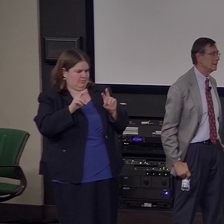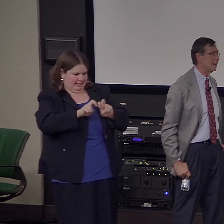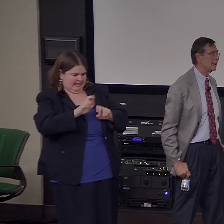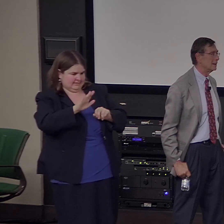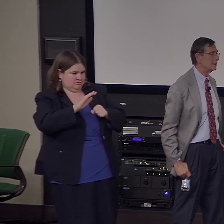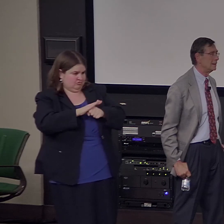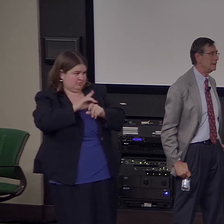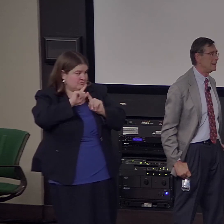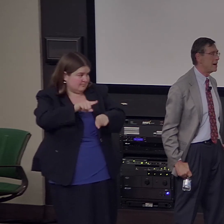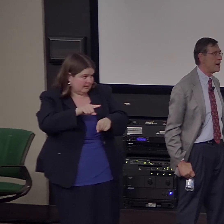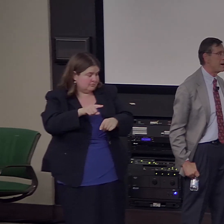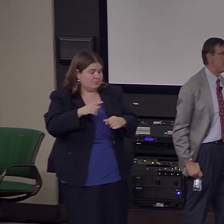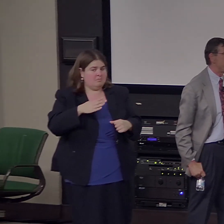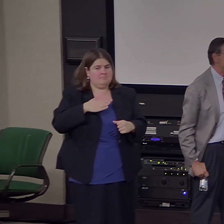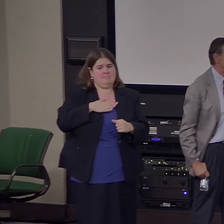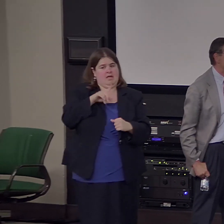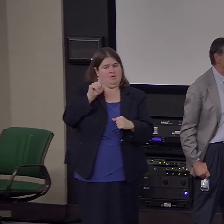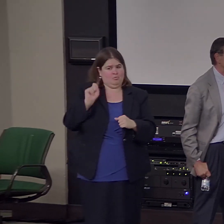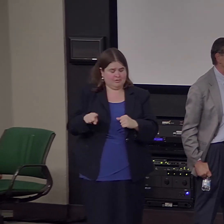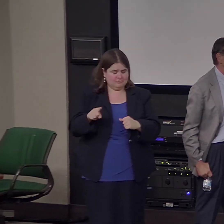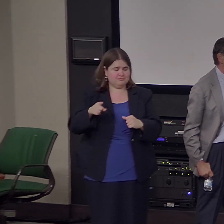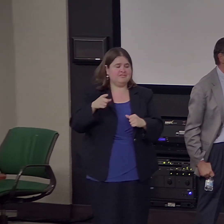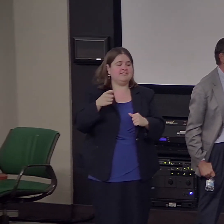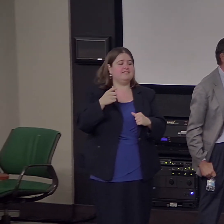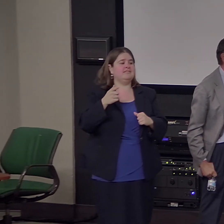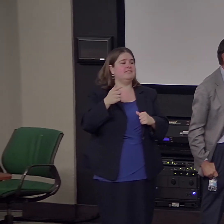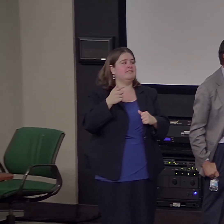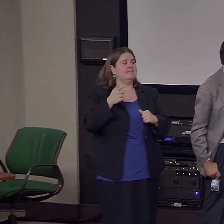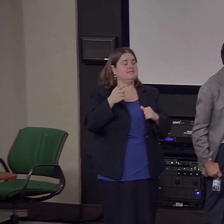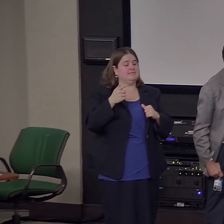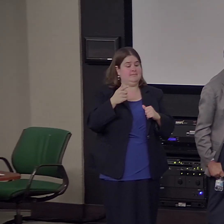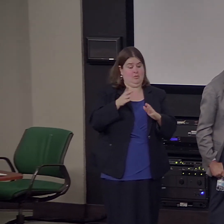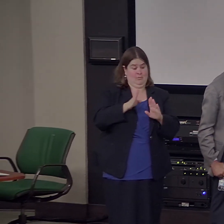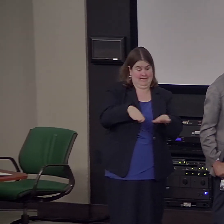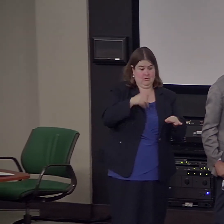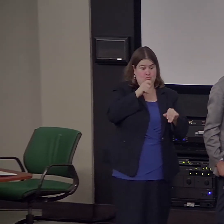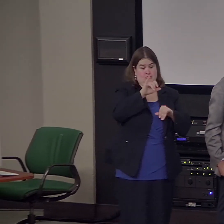and here is the question that I had is, the kids that were in a institute had